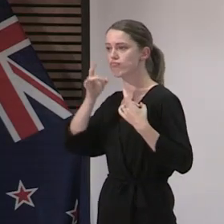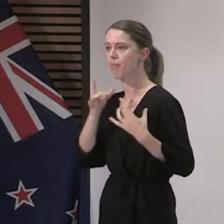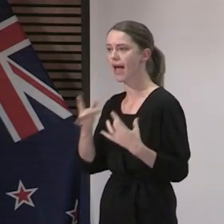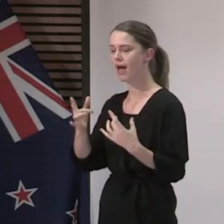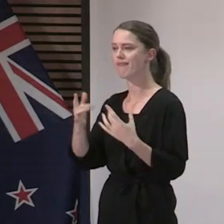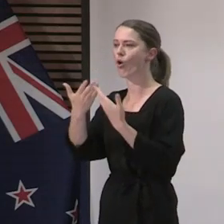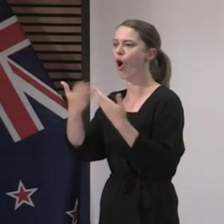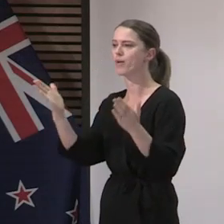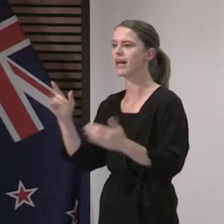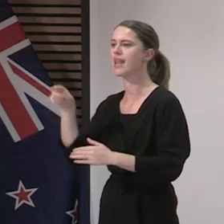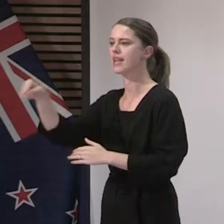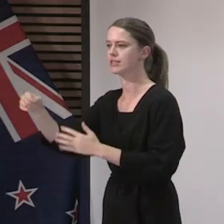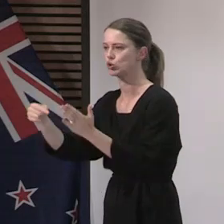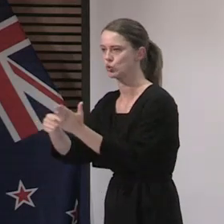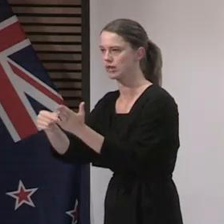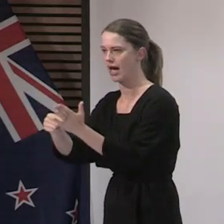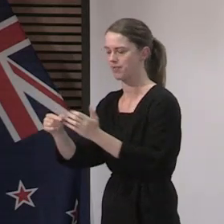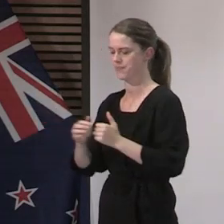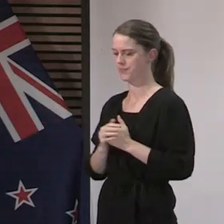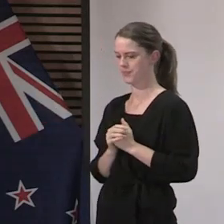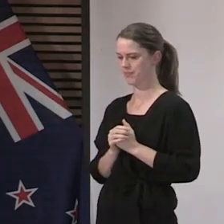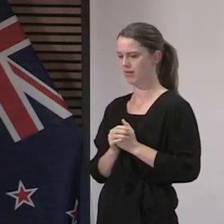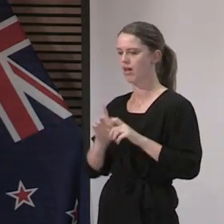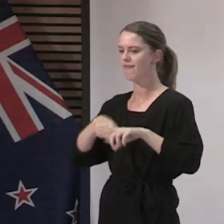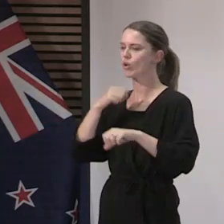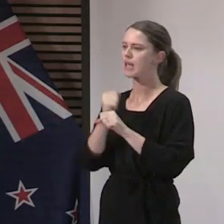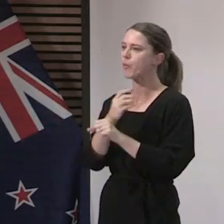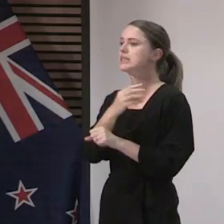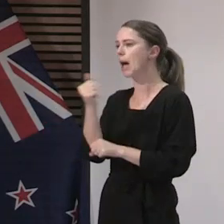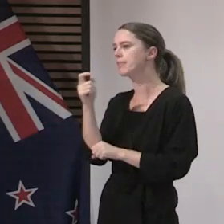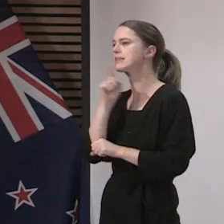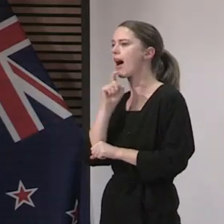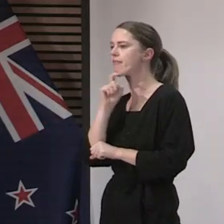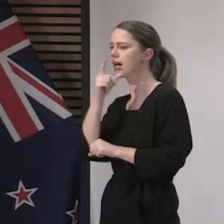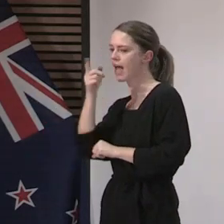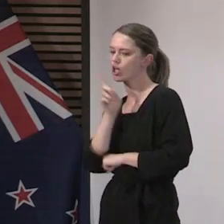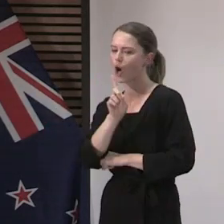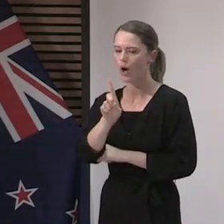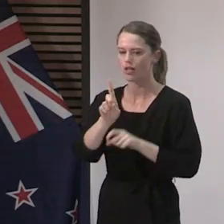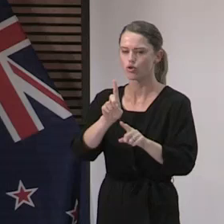week, businesses will be